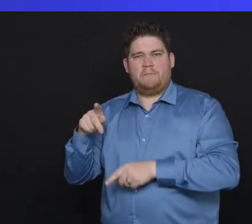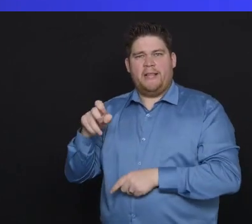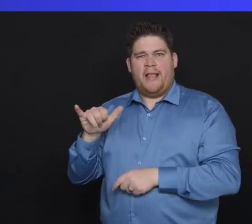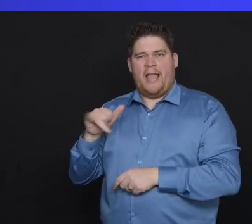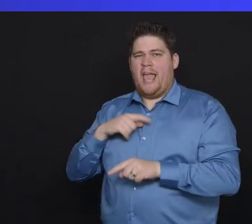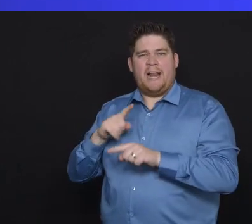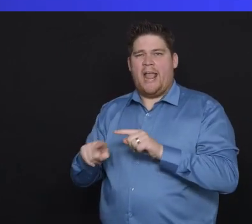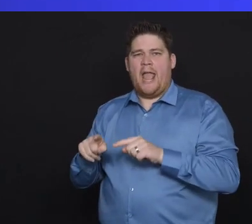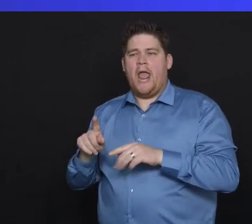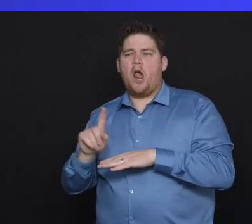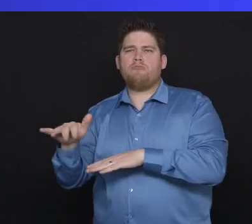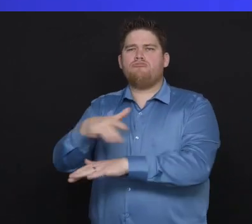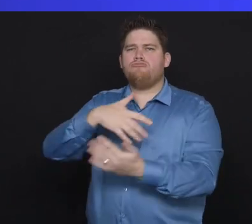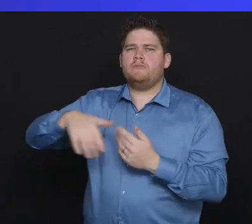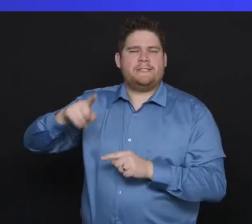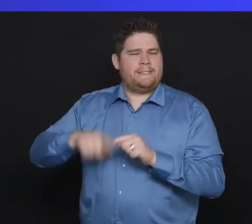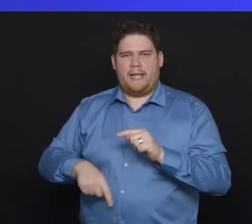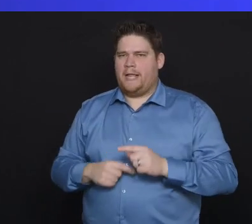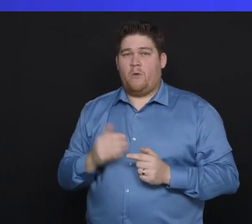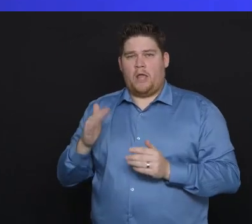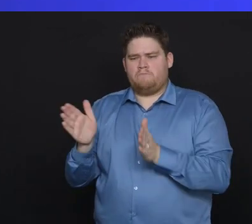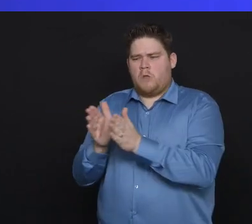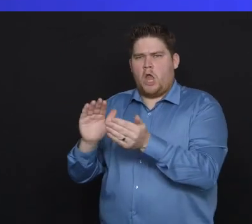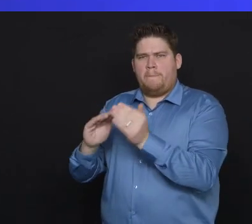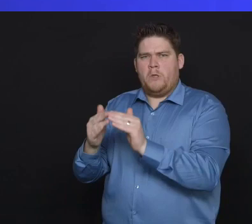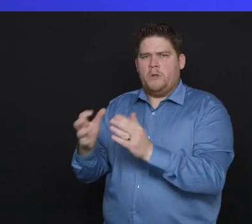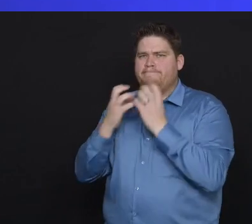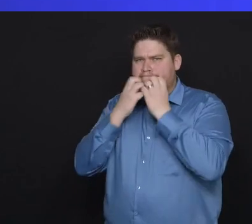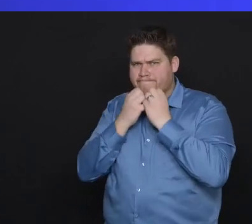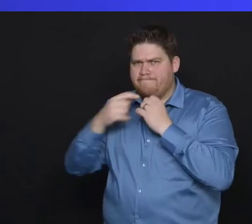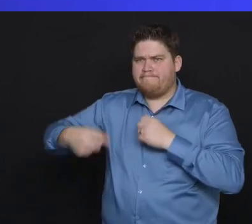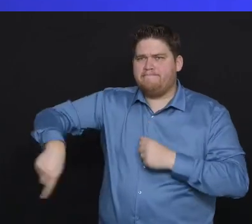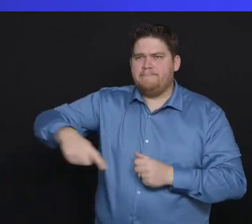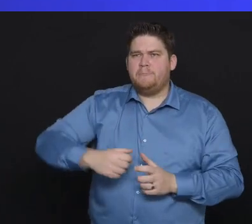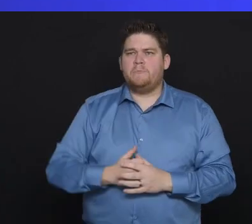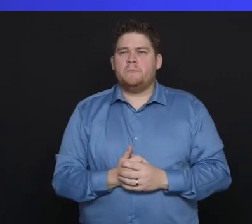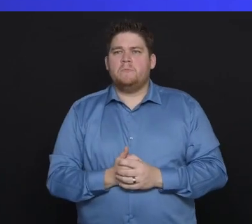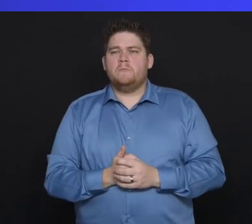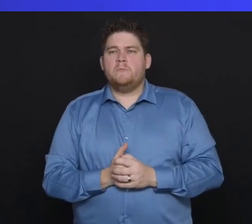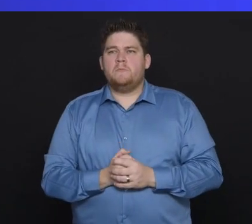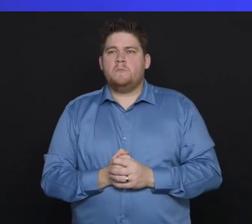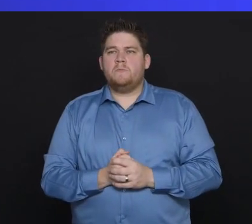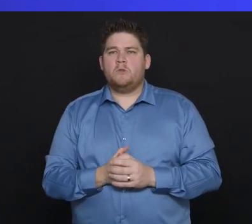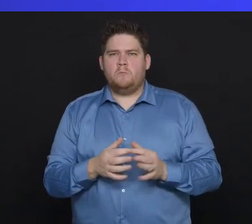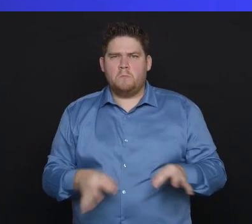for everyone in right now is that this does assisting the students and